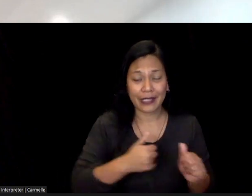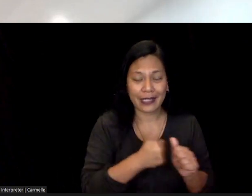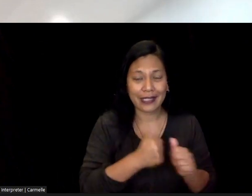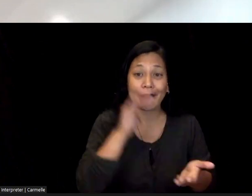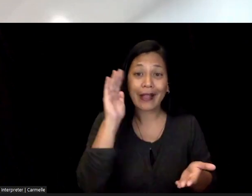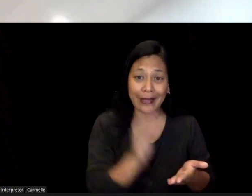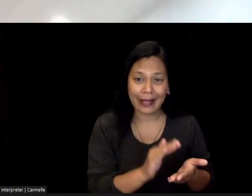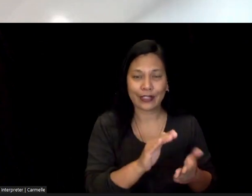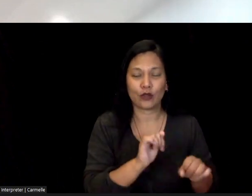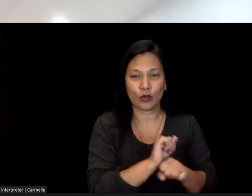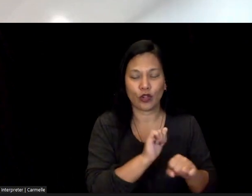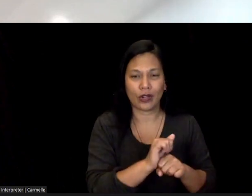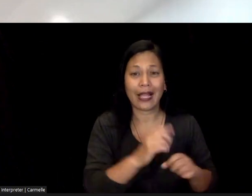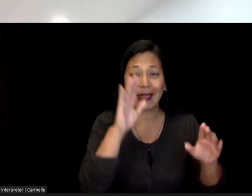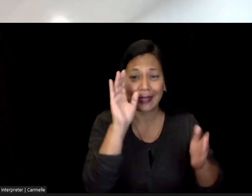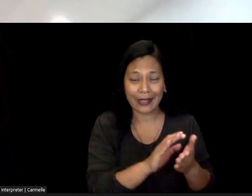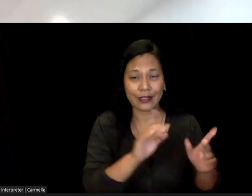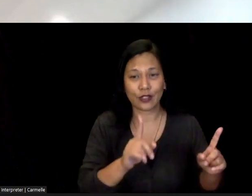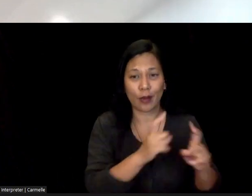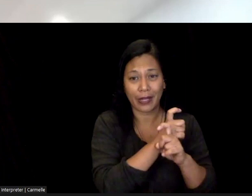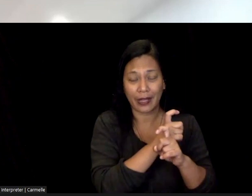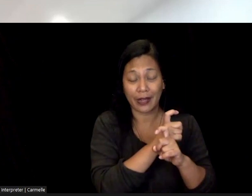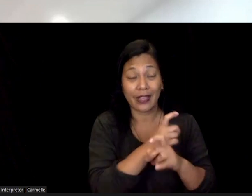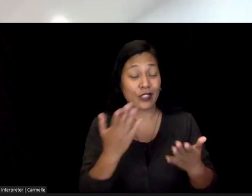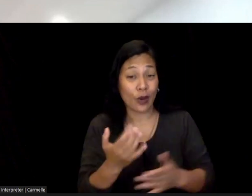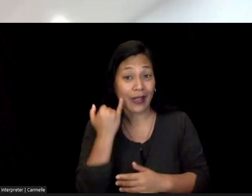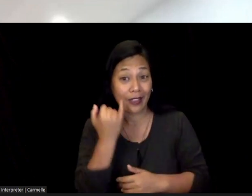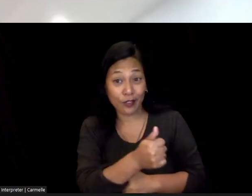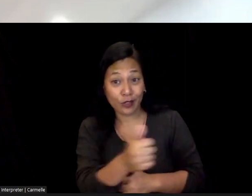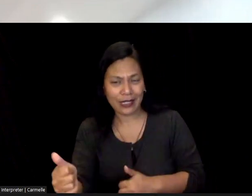And so I would say if you haven't done anything yet, but listen, you're still talented and you